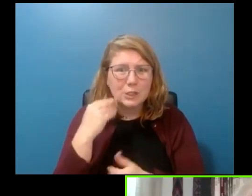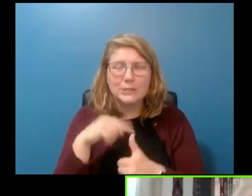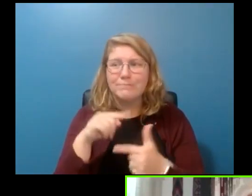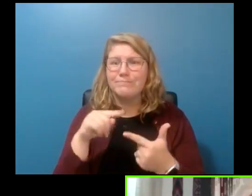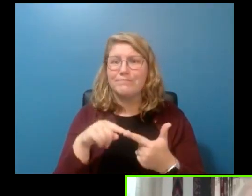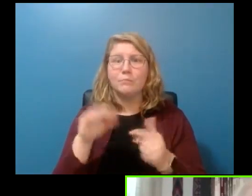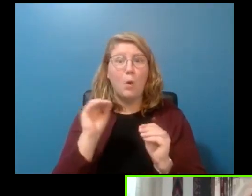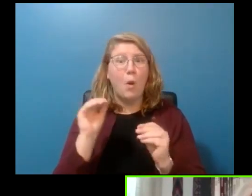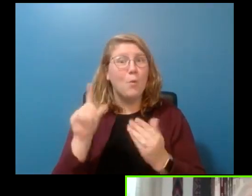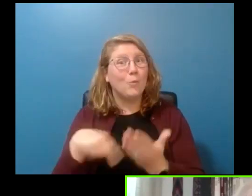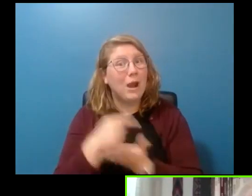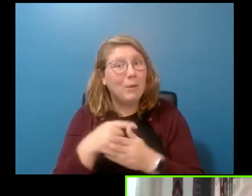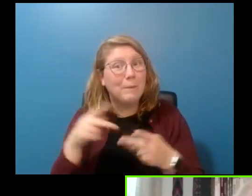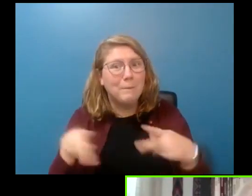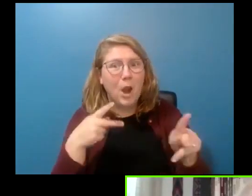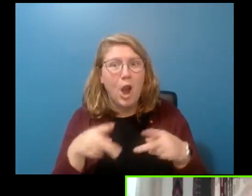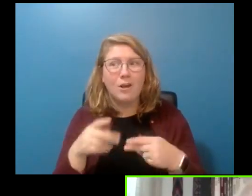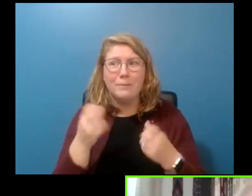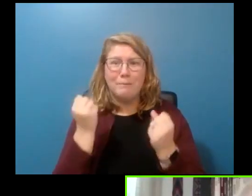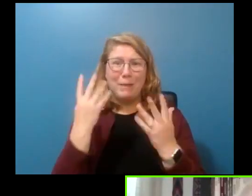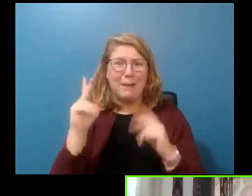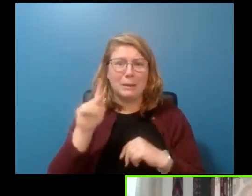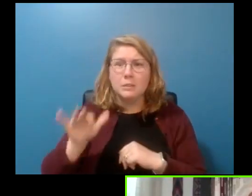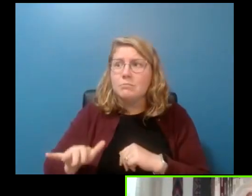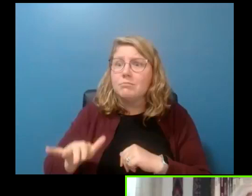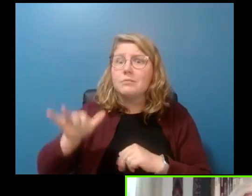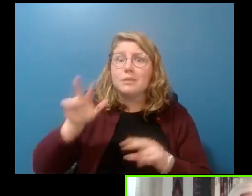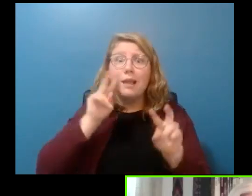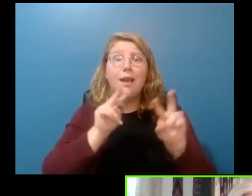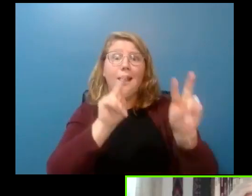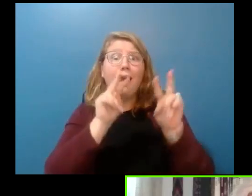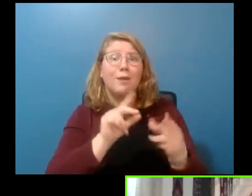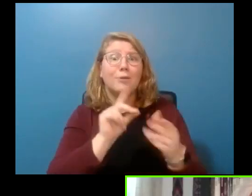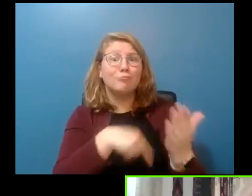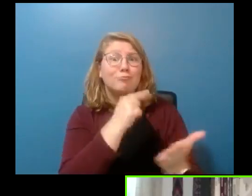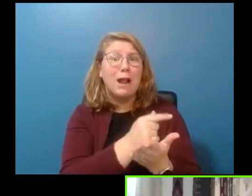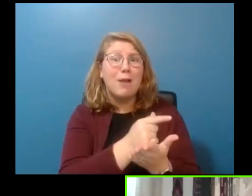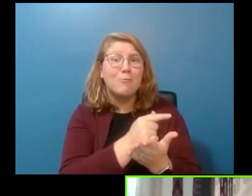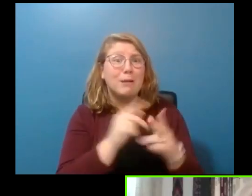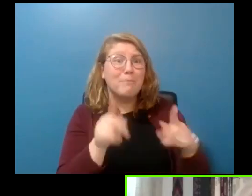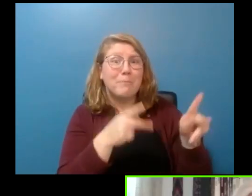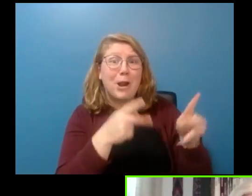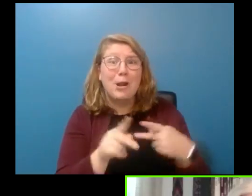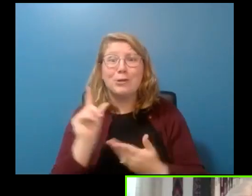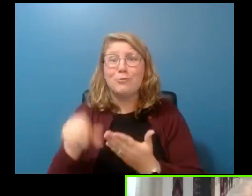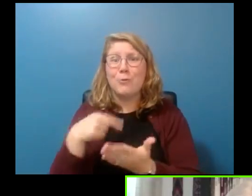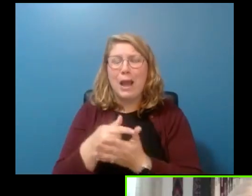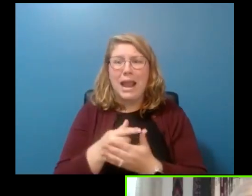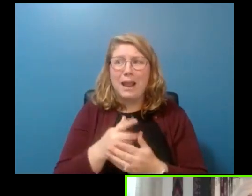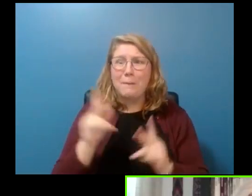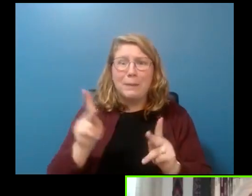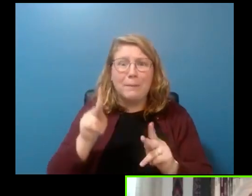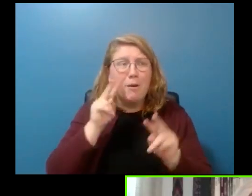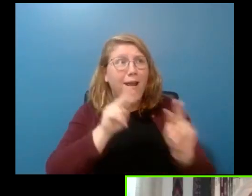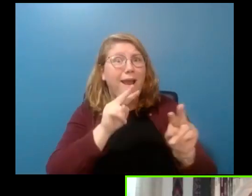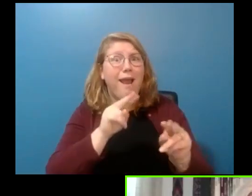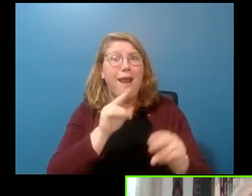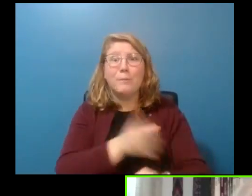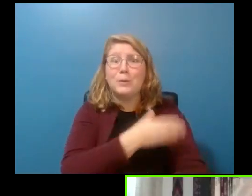contact with others, that could be a really difficult place. Also, we are not used to being together with our families 24/7